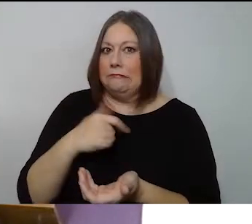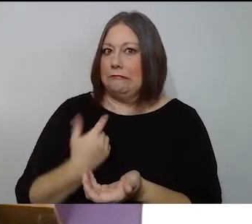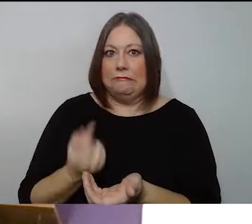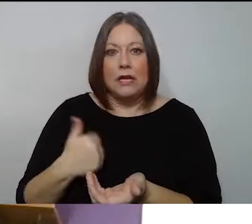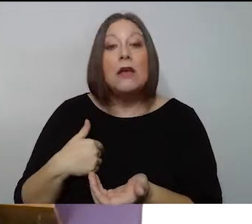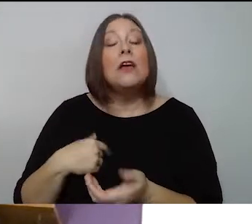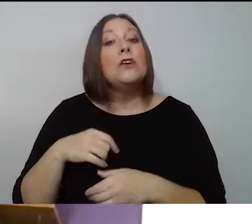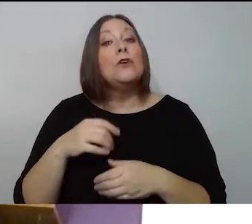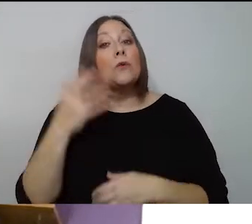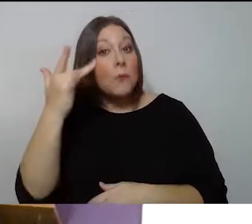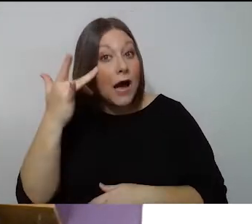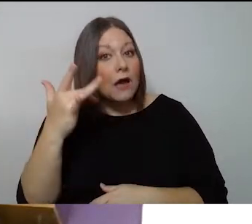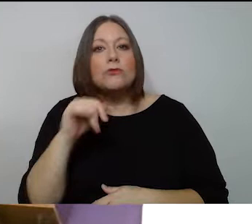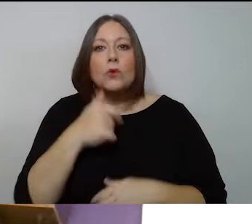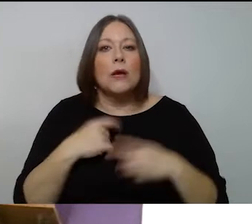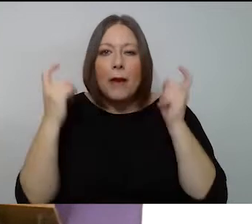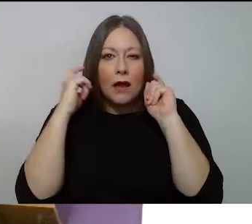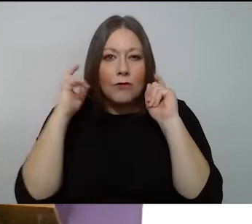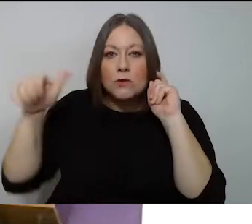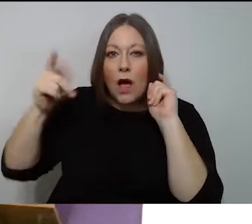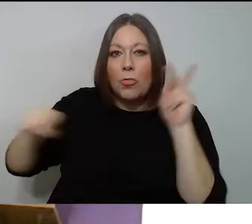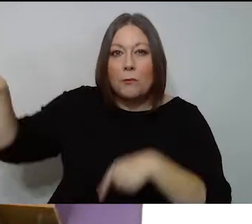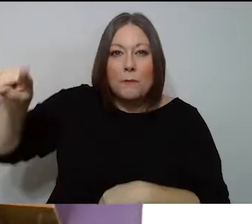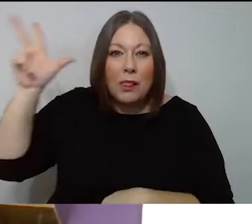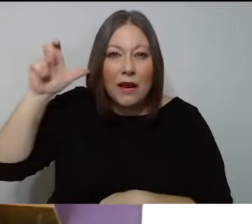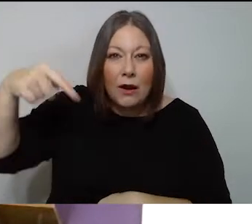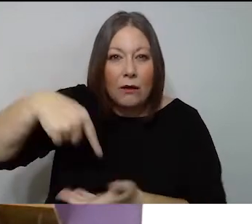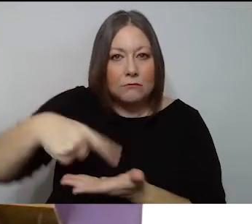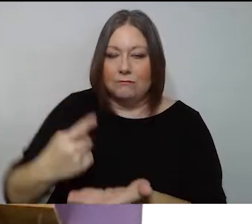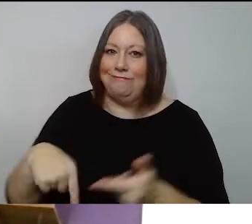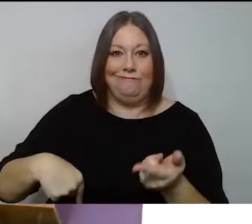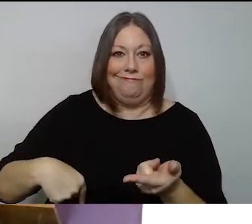So if i don't have my headphones in I don't have to worry about prying ears, unless of course